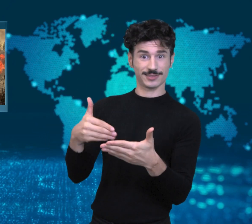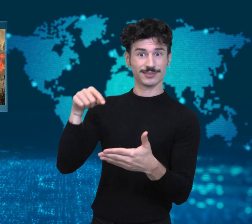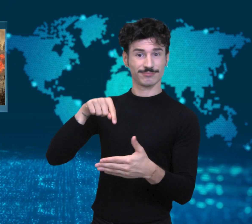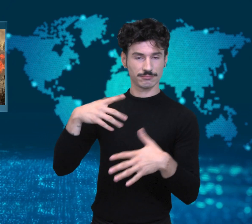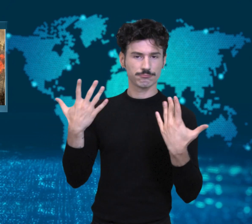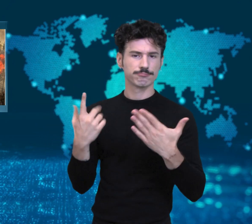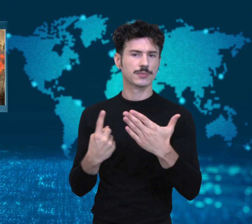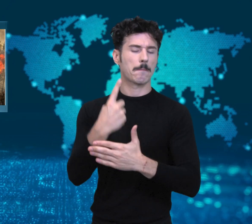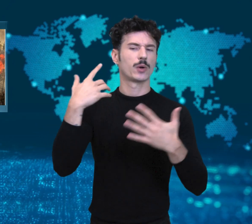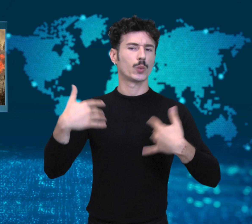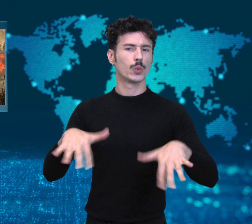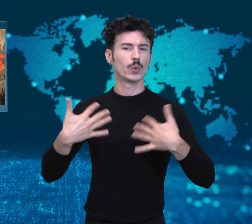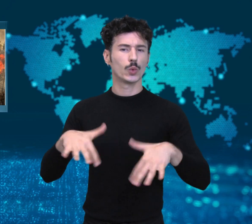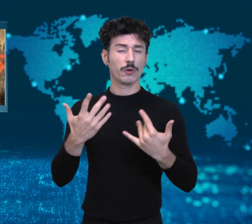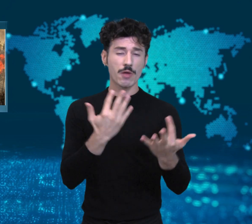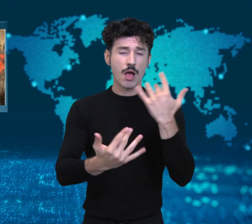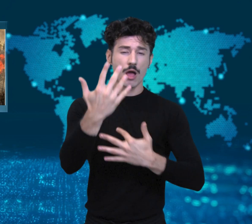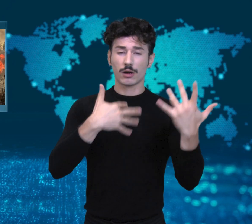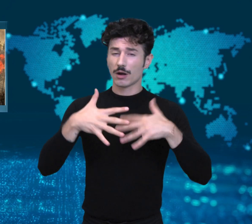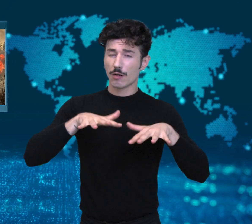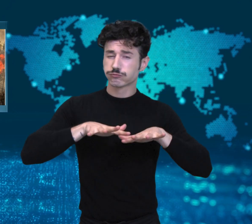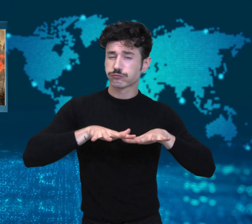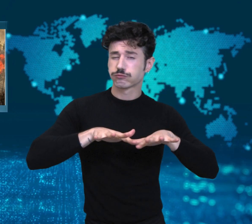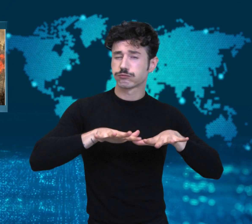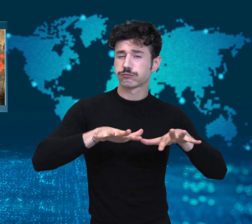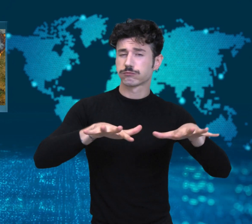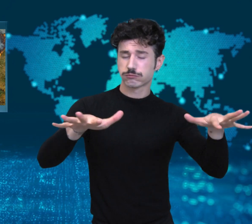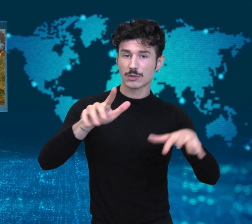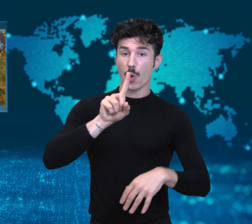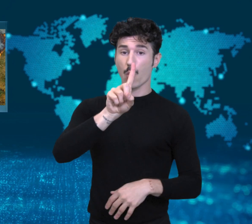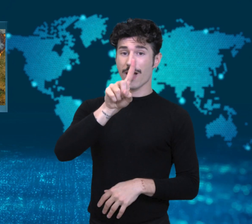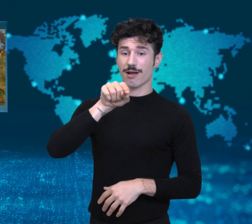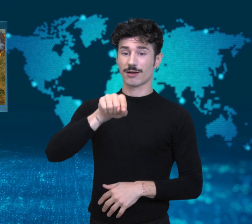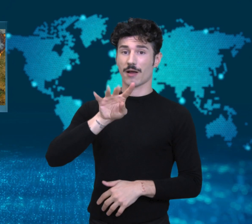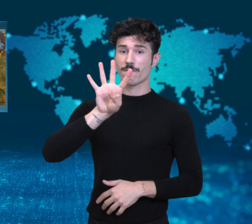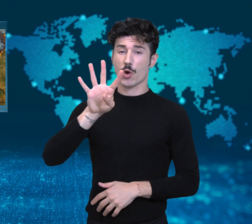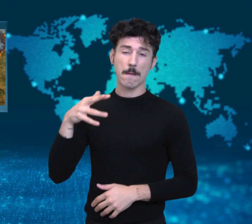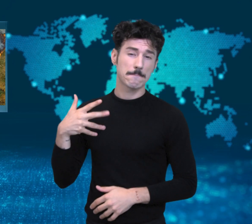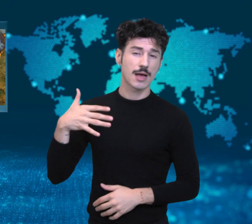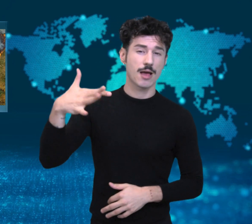This summer’s fires have destroyed 1.4 million hectares